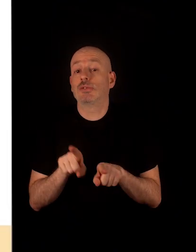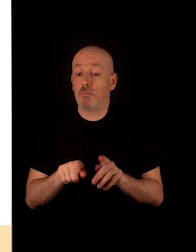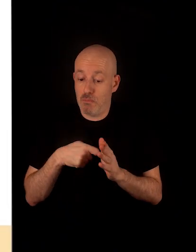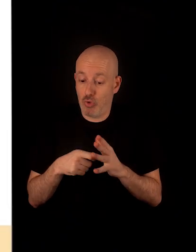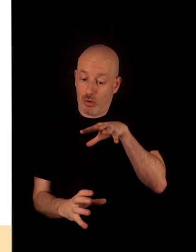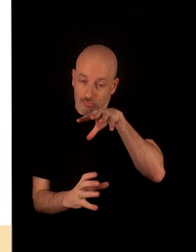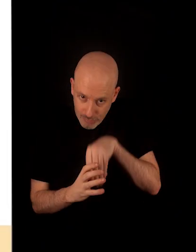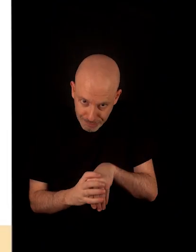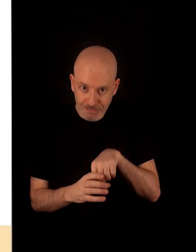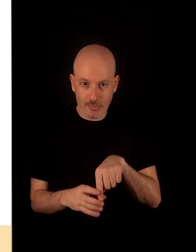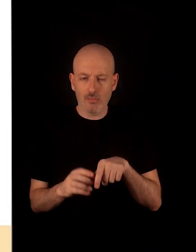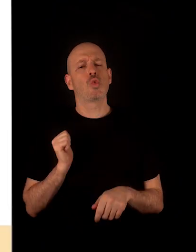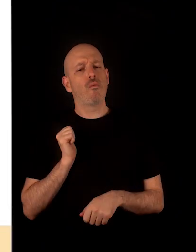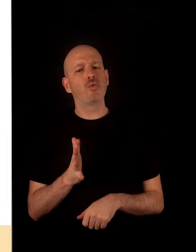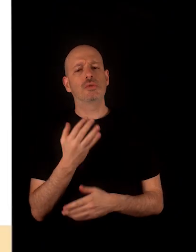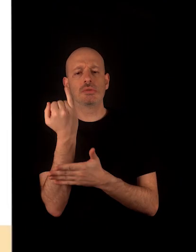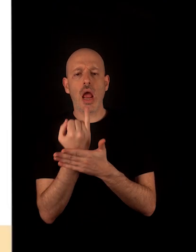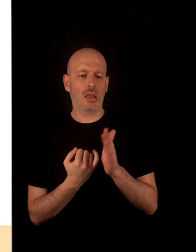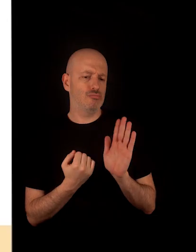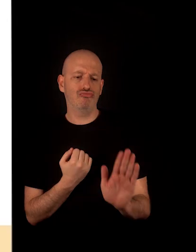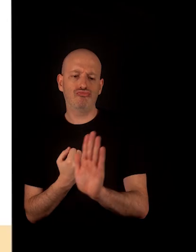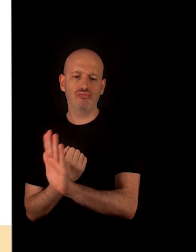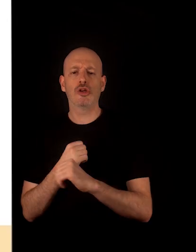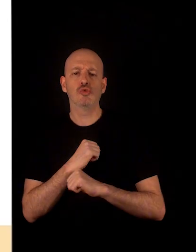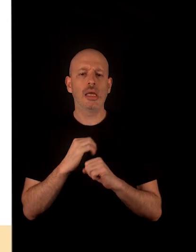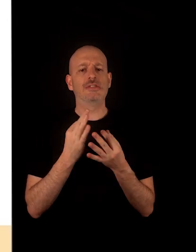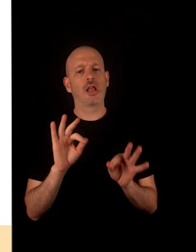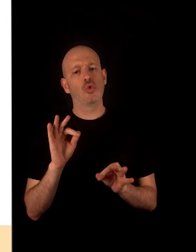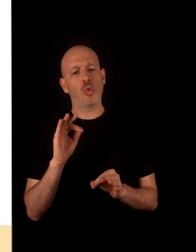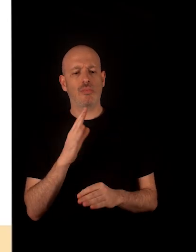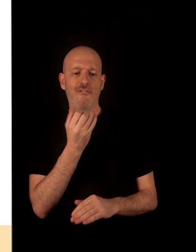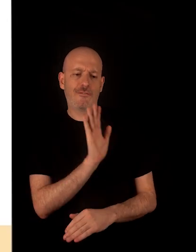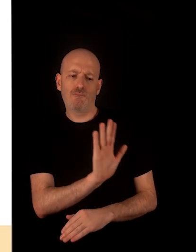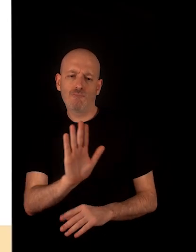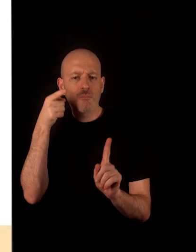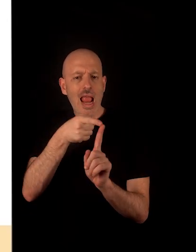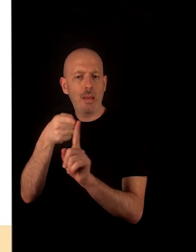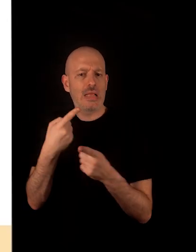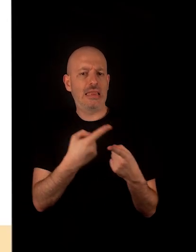and this is regardless of their nationality. They should be at least 18 years old.